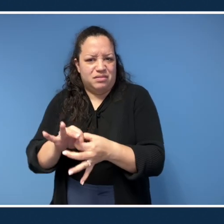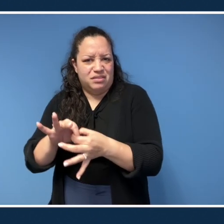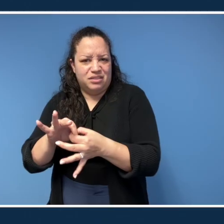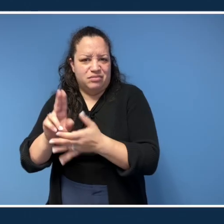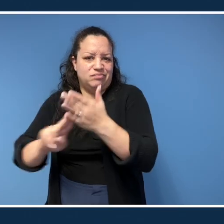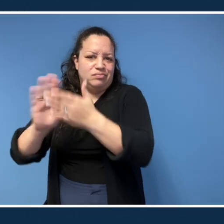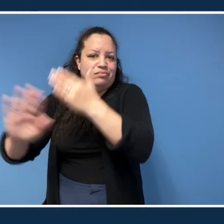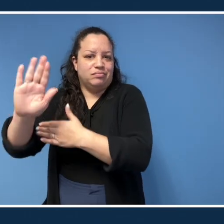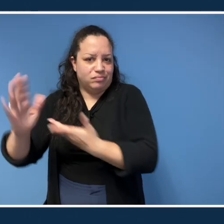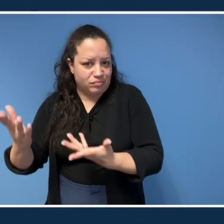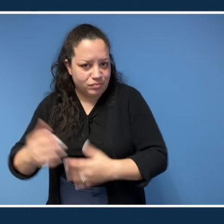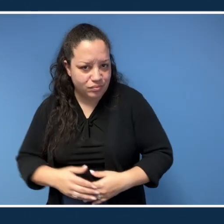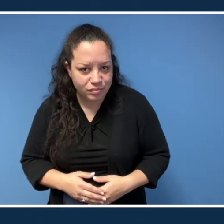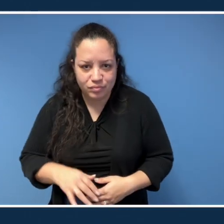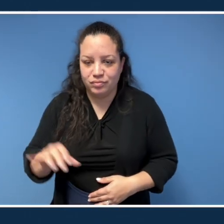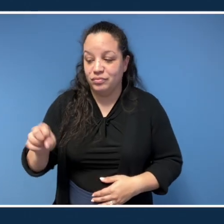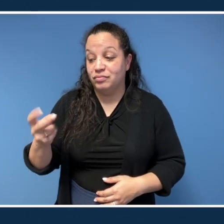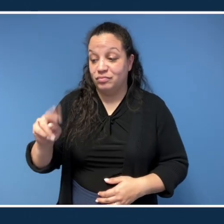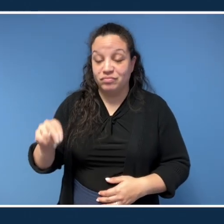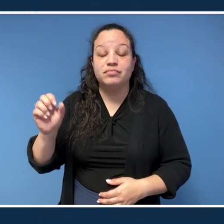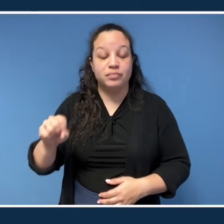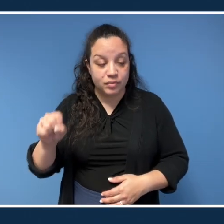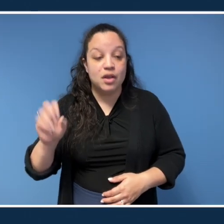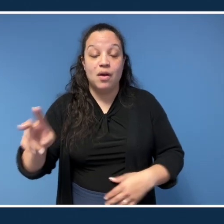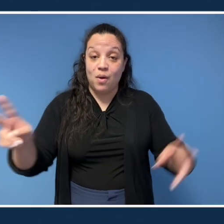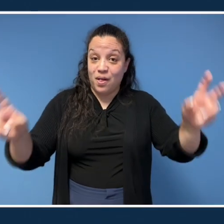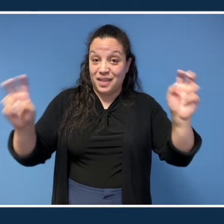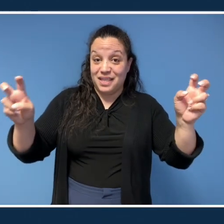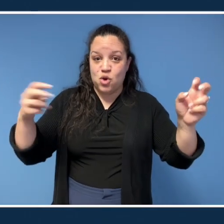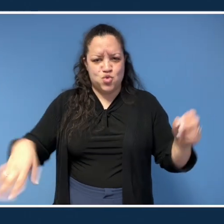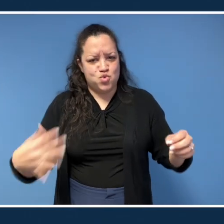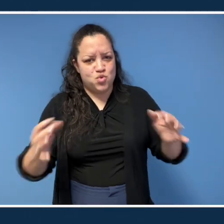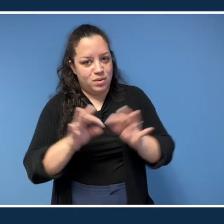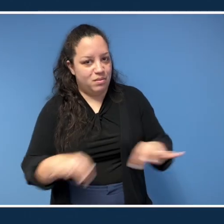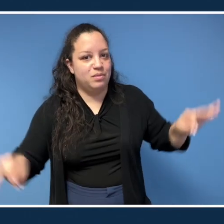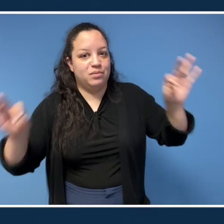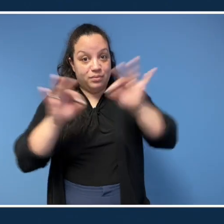Yeah, I, I, I went big with the title, right. And I say that in all seriousness because, you know,